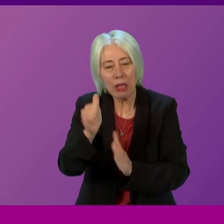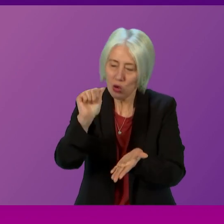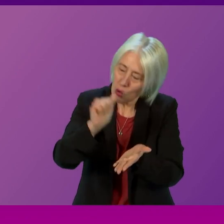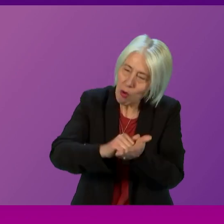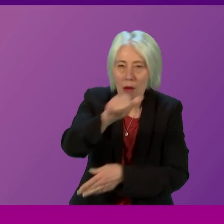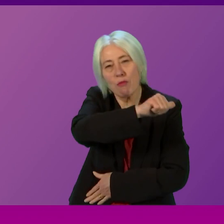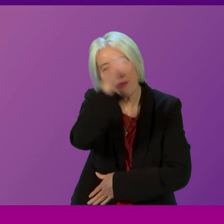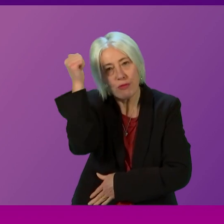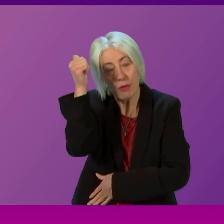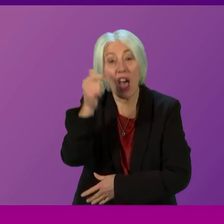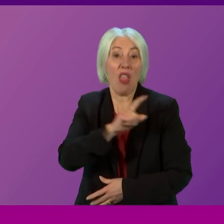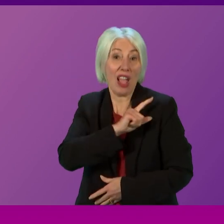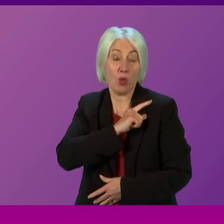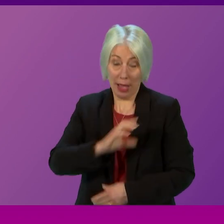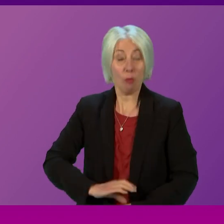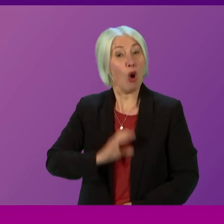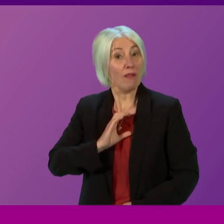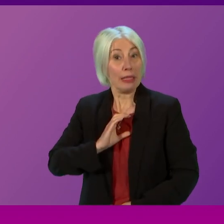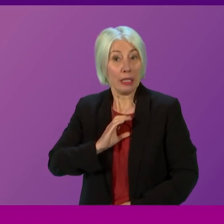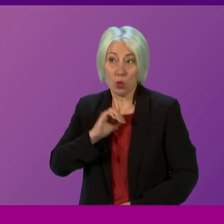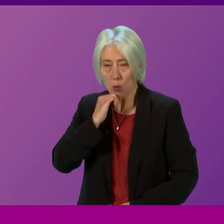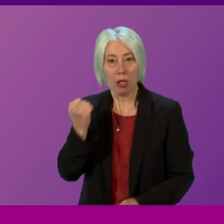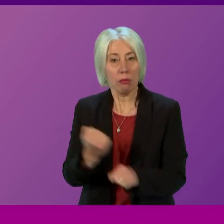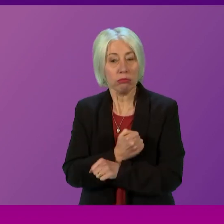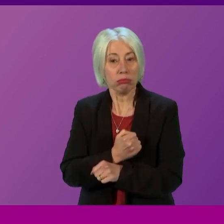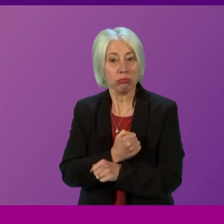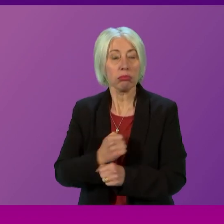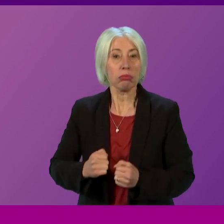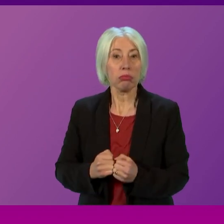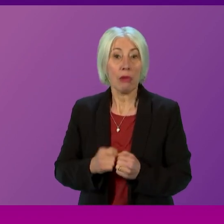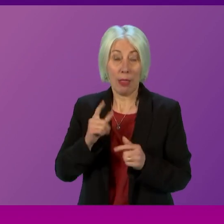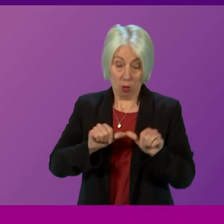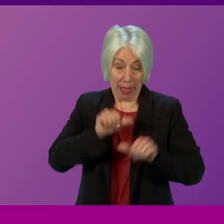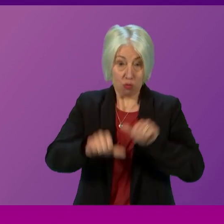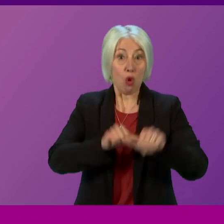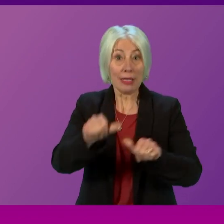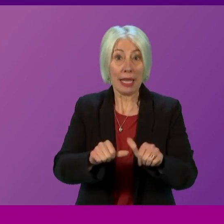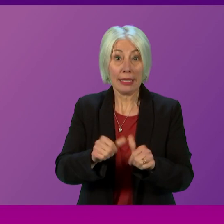and I am confident that we will do that. As I said, that process is in its final stages.